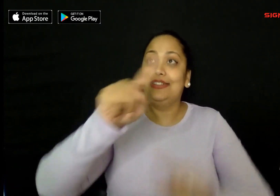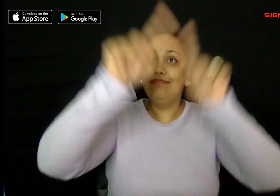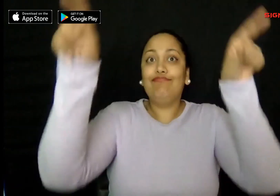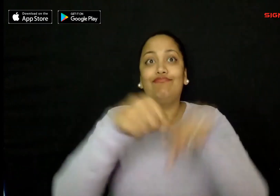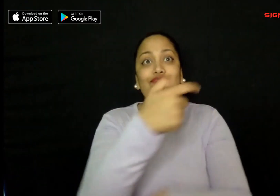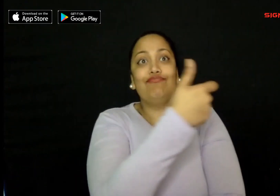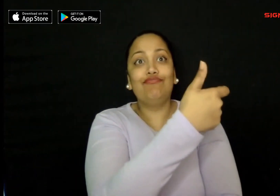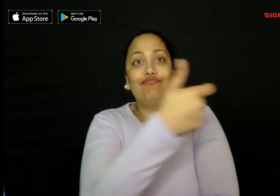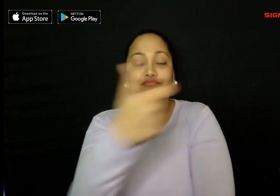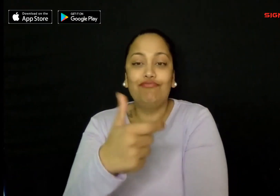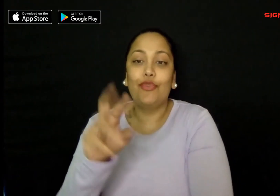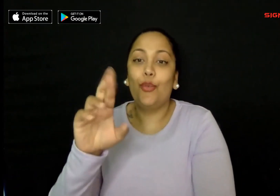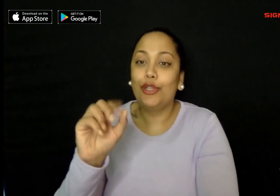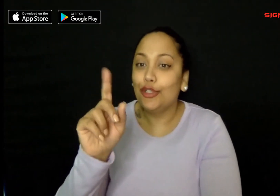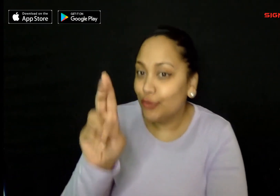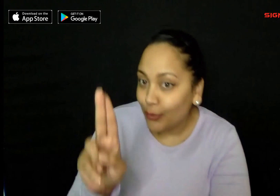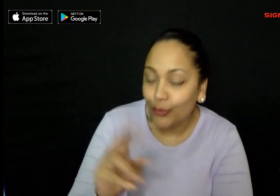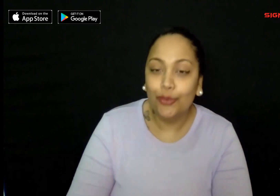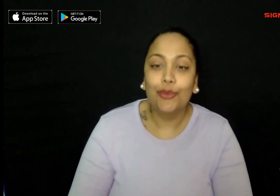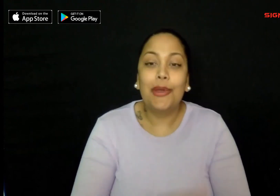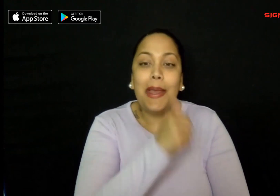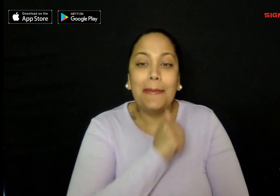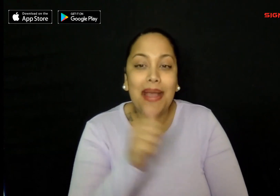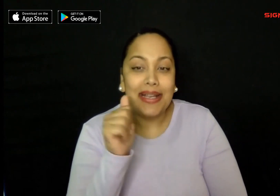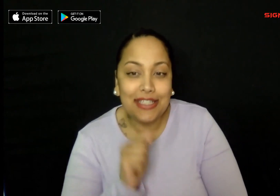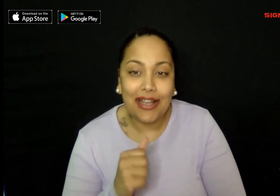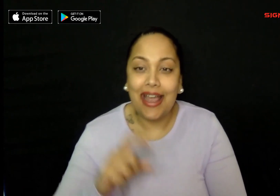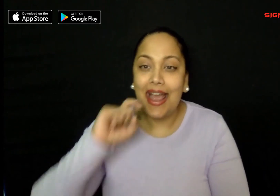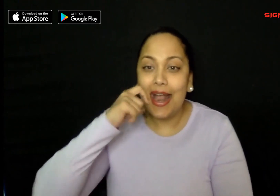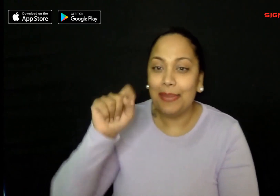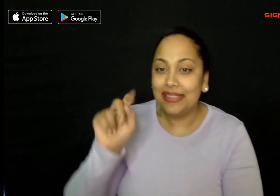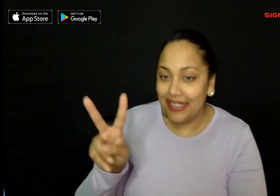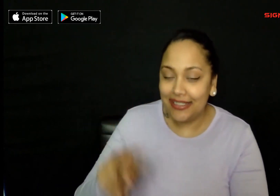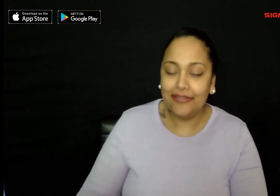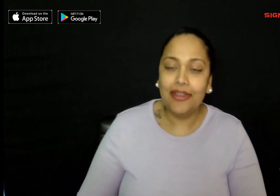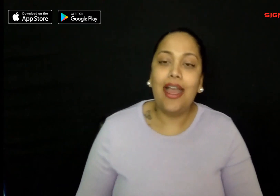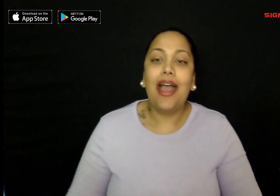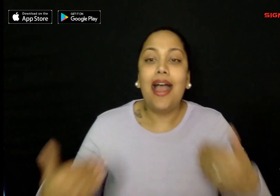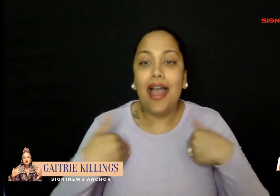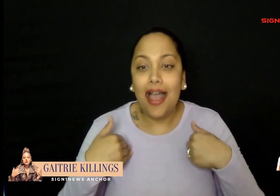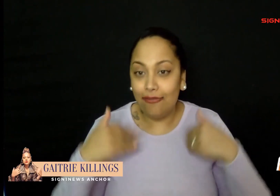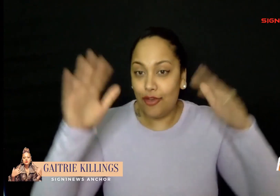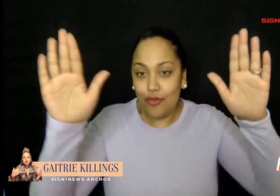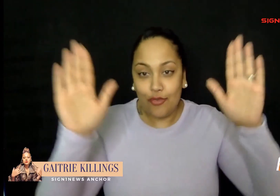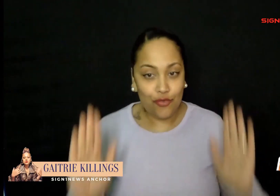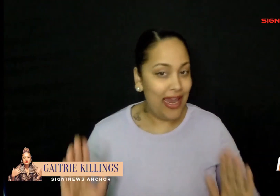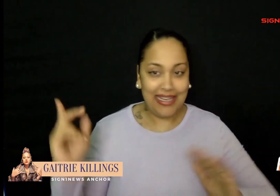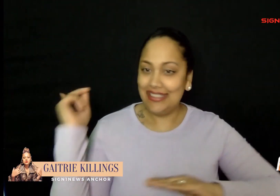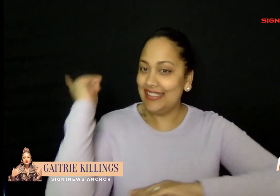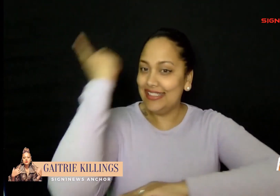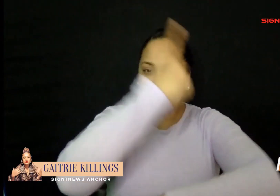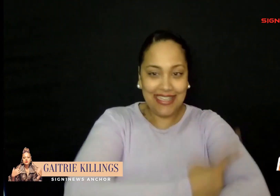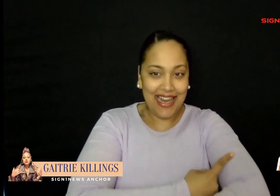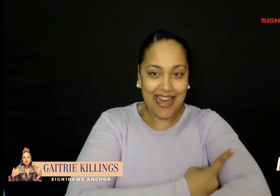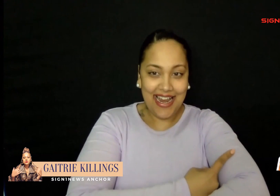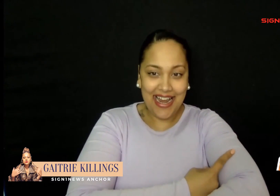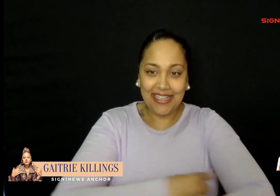you can also watch on television Roku Amazon and Apple TV have a great day